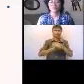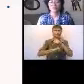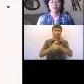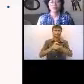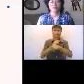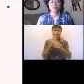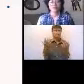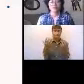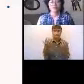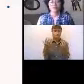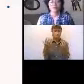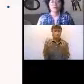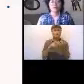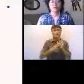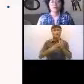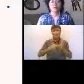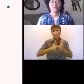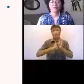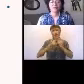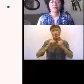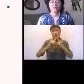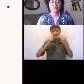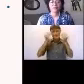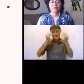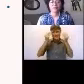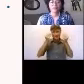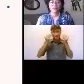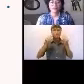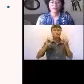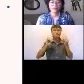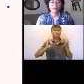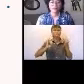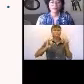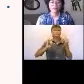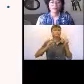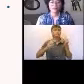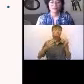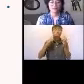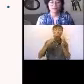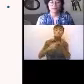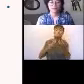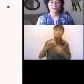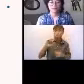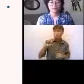time to actually tell the story of what looks like a stock photo of that Black or Indigenous